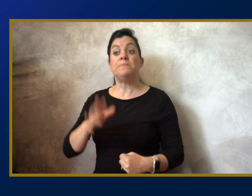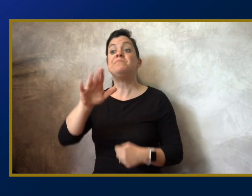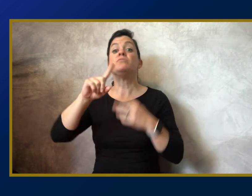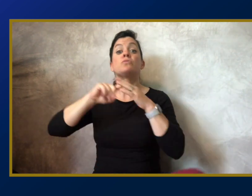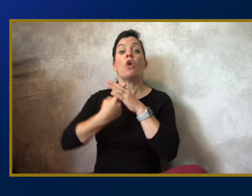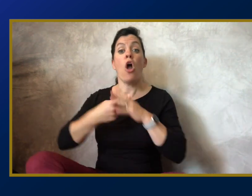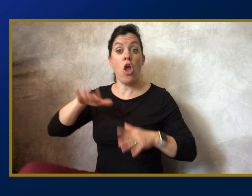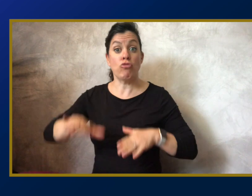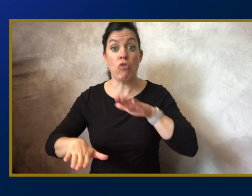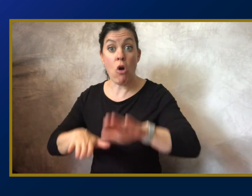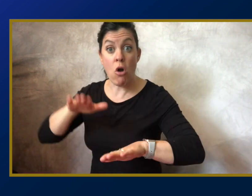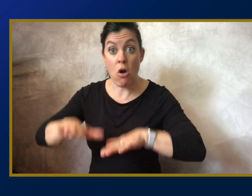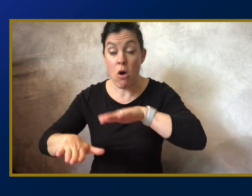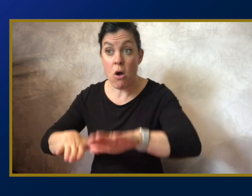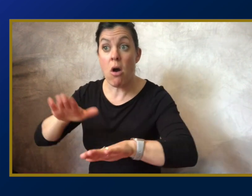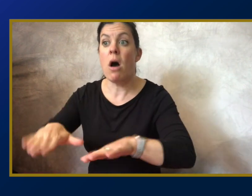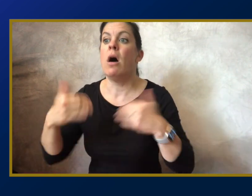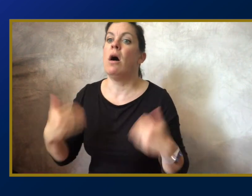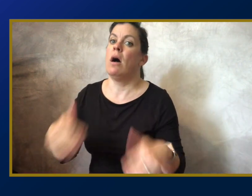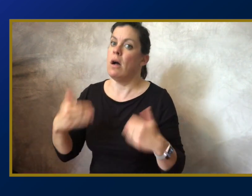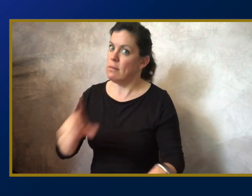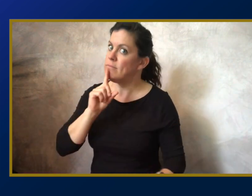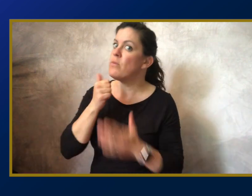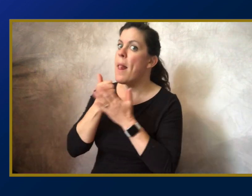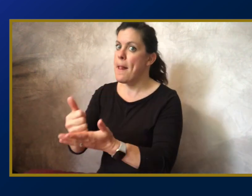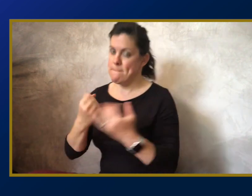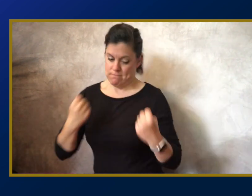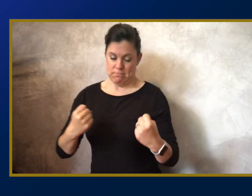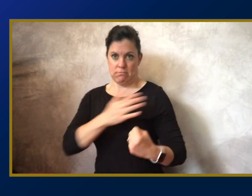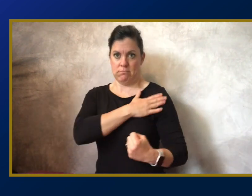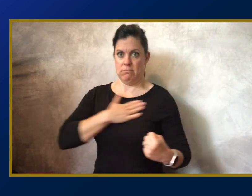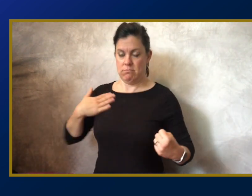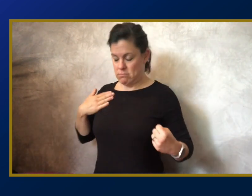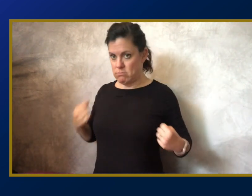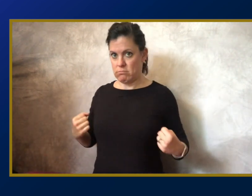When they start to crawl, crawling is great across the floor. Crawling is also great if